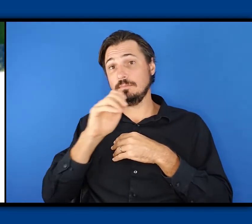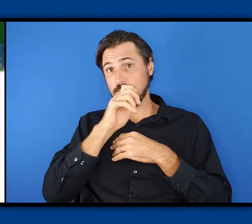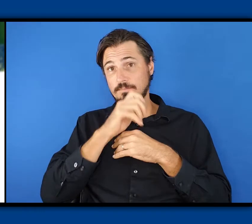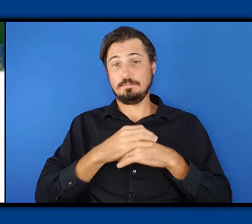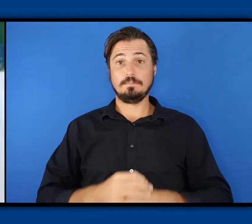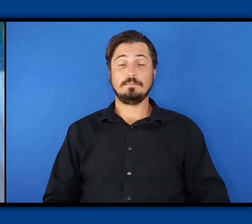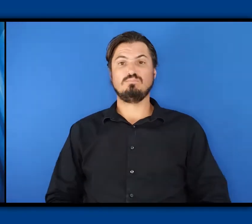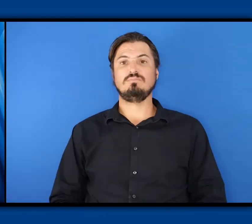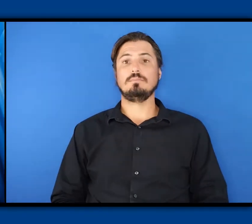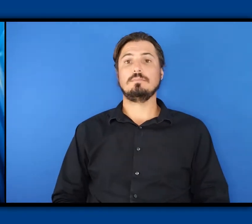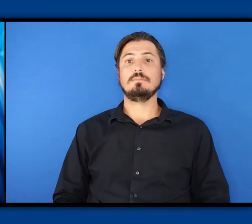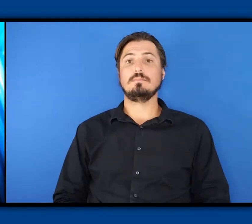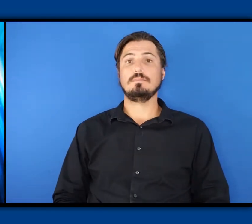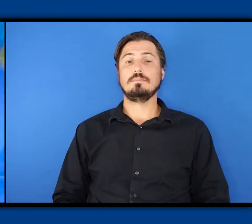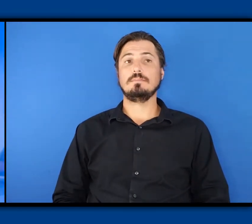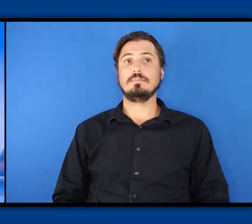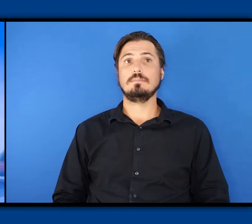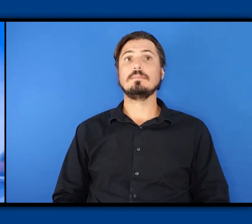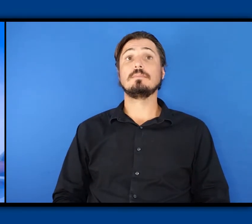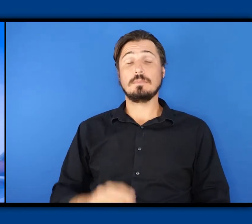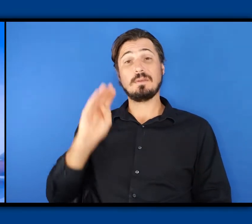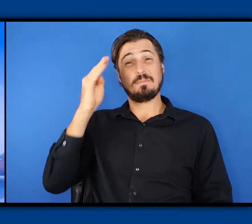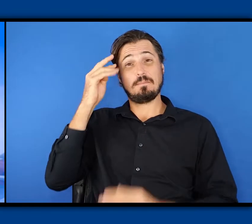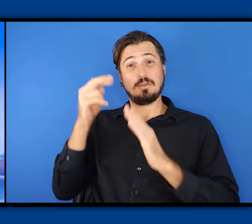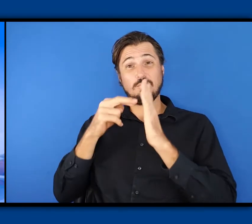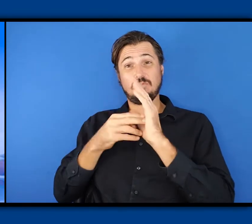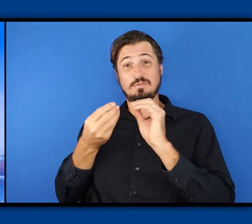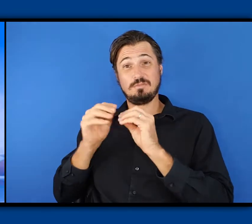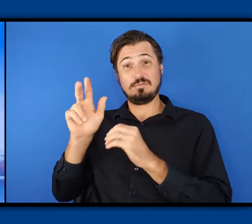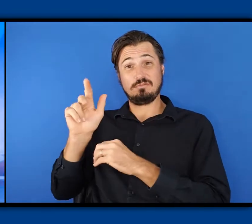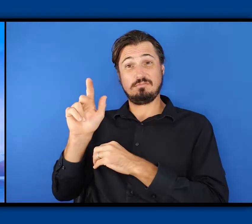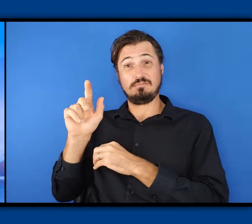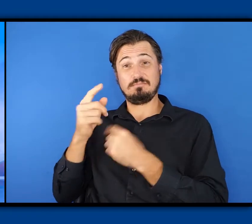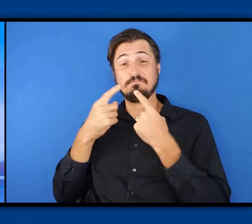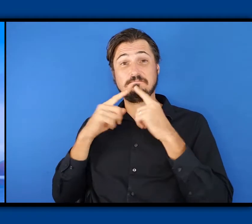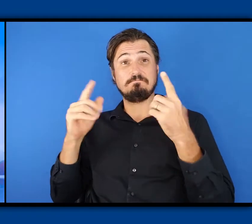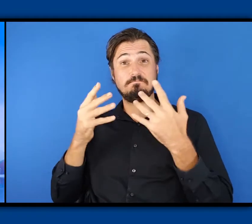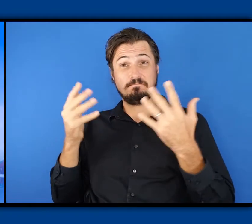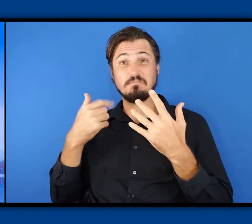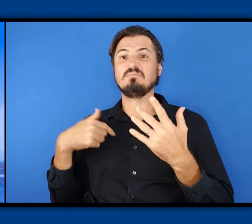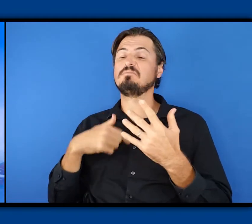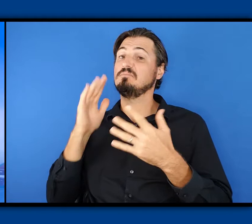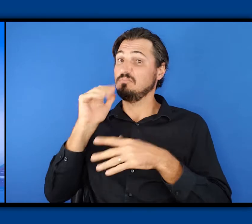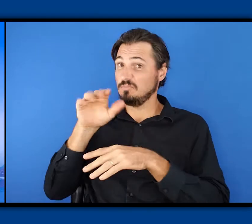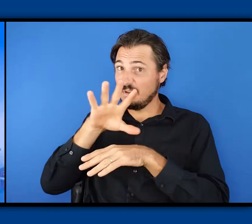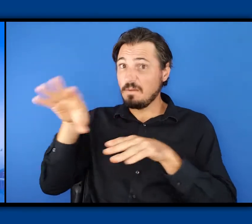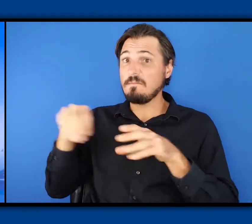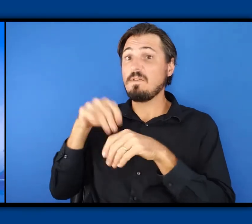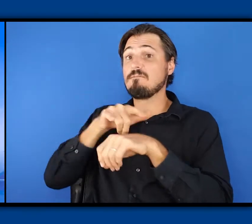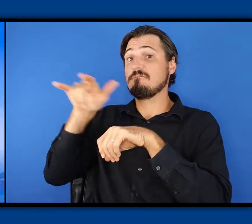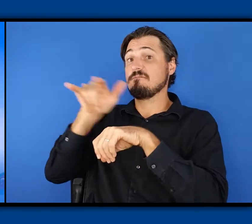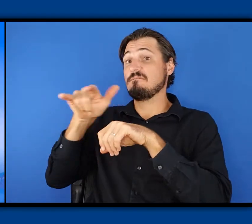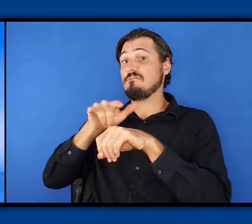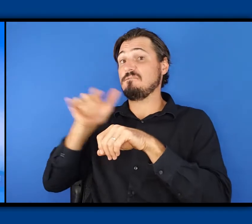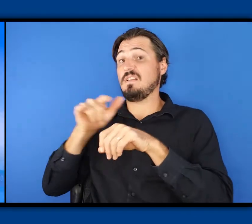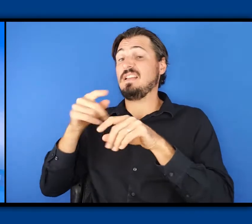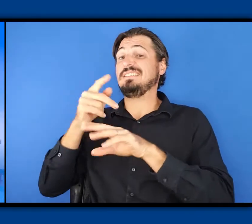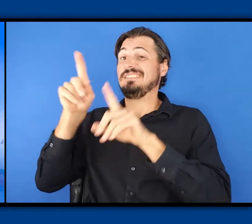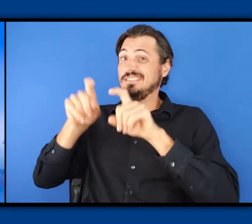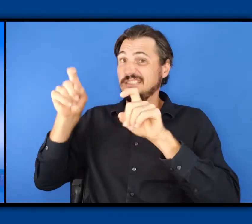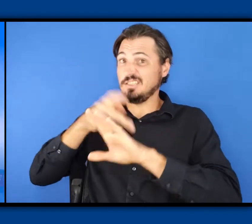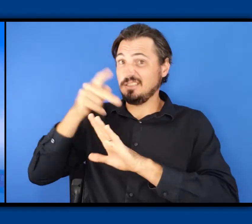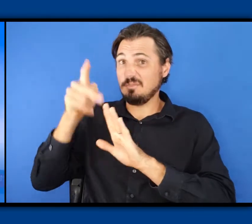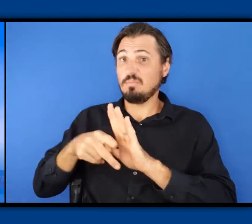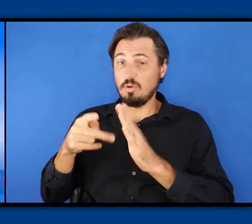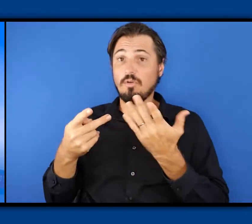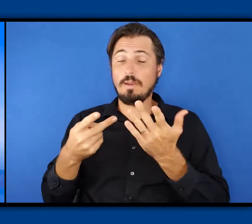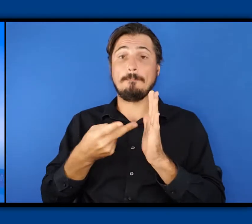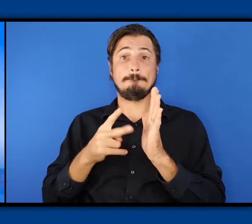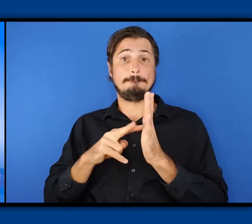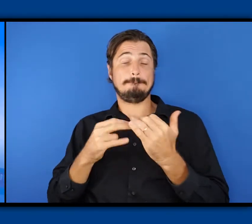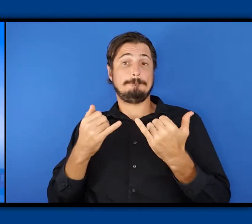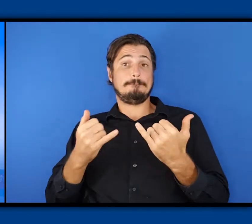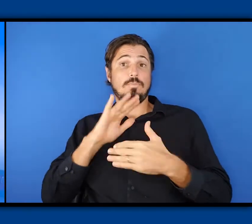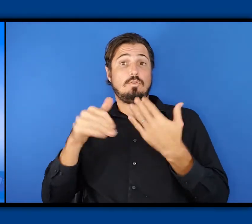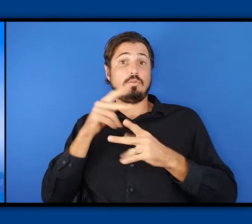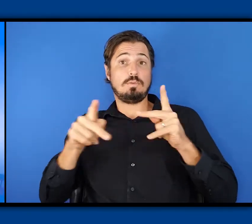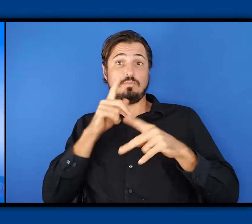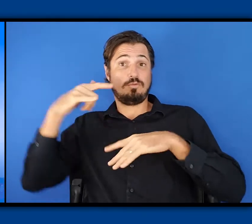Pursuant to Mayor’s Emergency Rule 23, Kaua‘i’s temporary moratorium on the Safe Travels program is now in effect. This means all travelers arriving on Kauai are subject to a 14-day